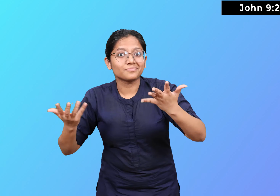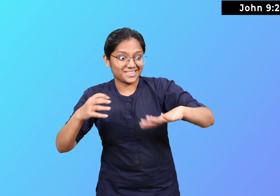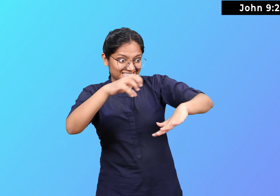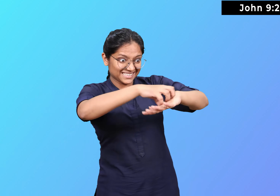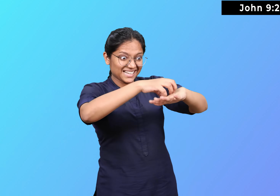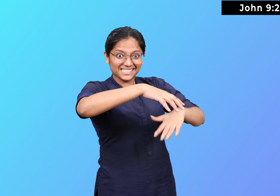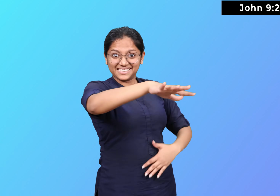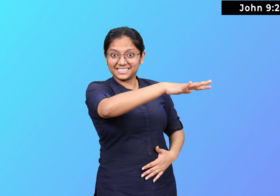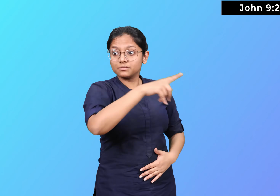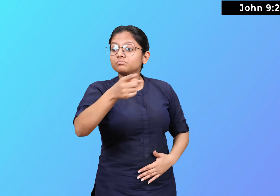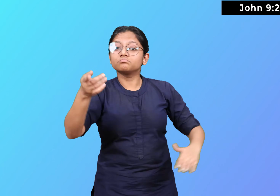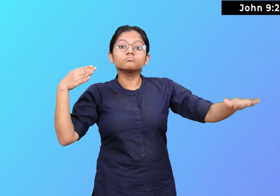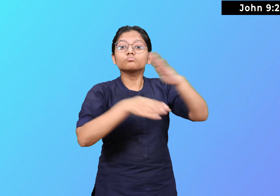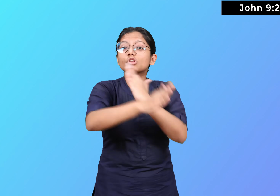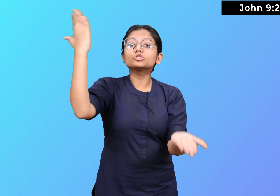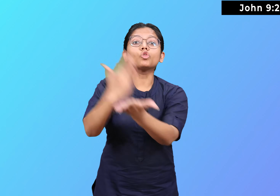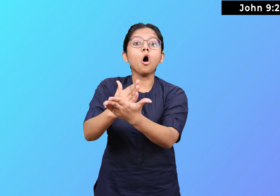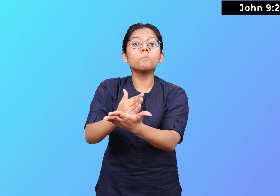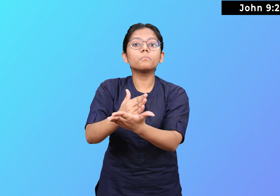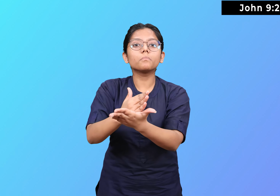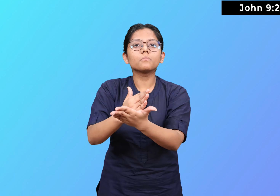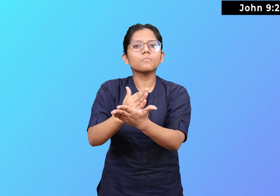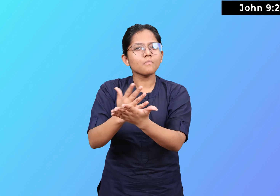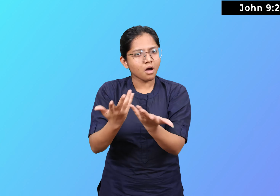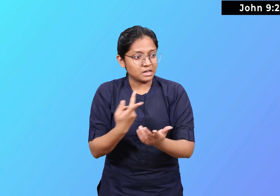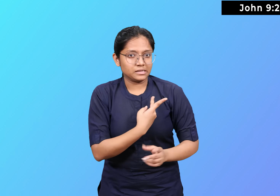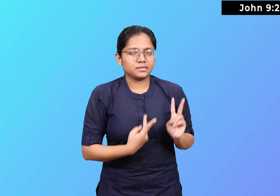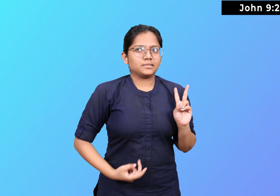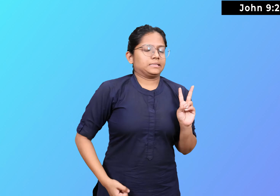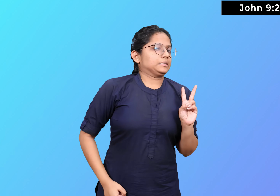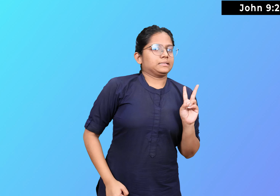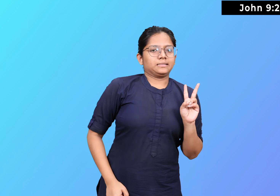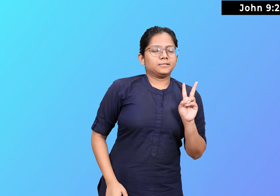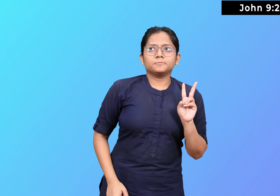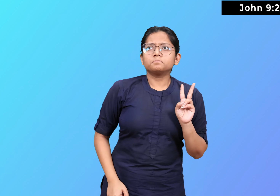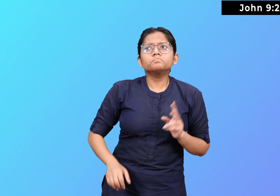They would stop them from coming to the synagogue.